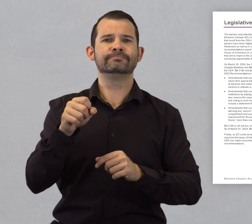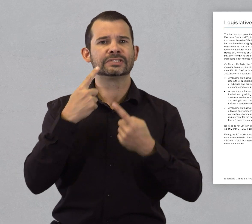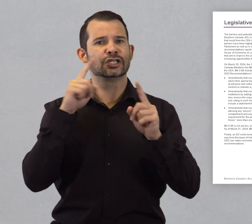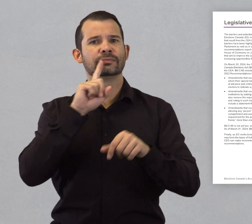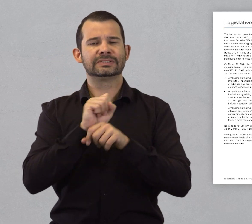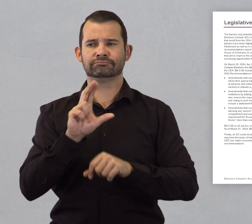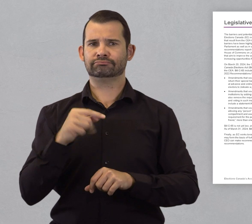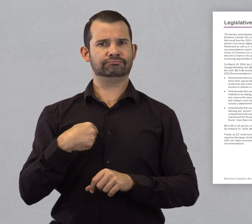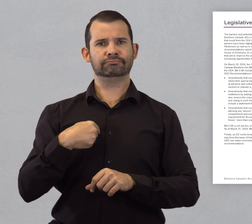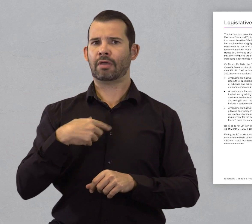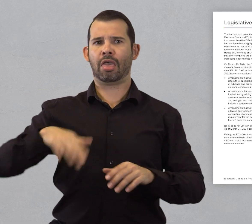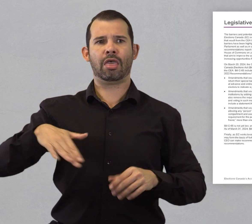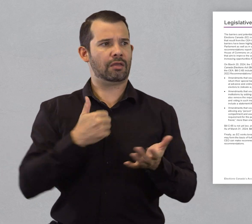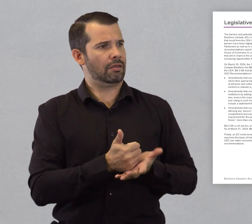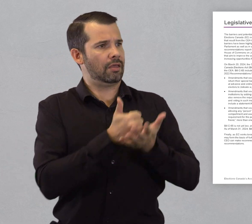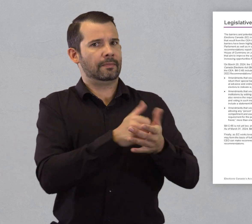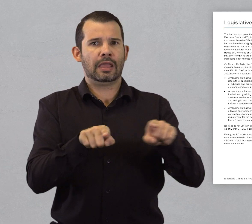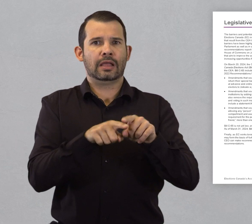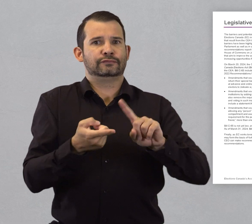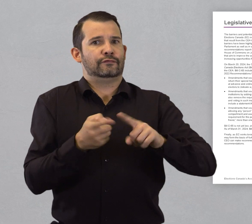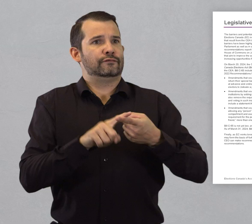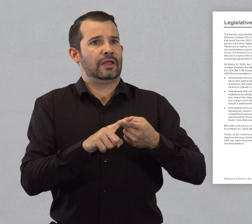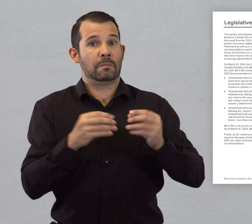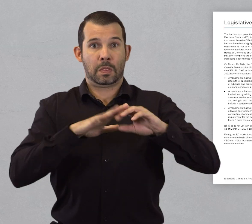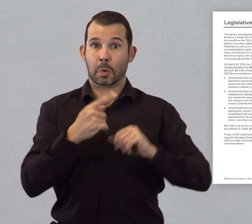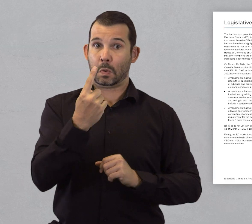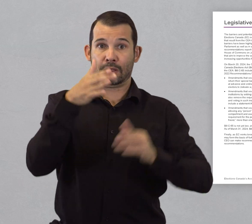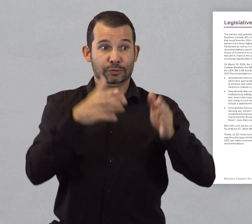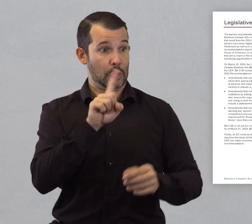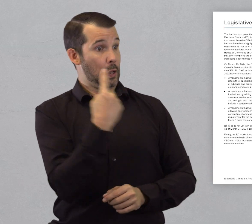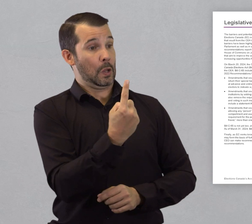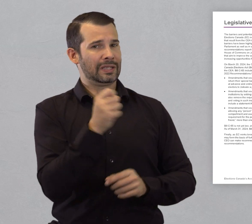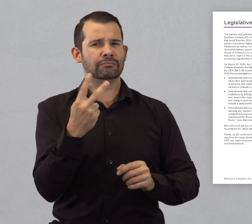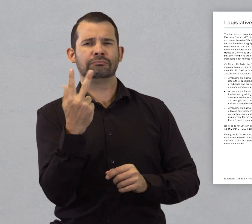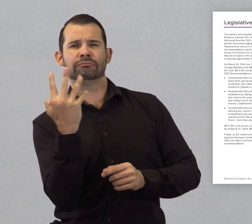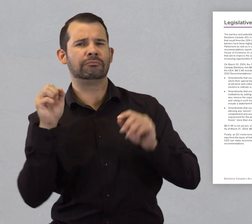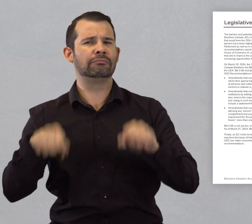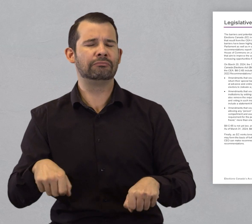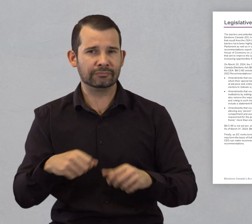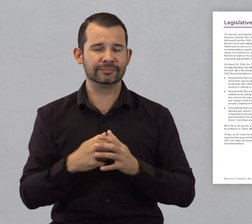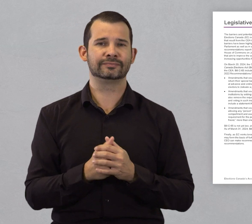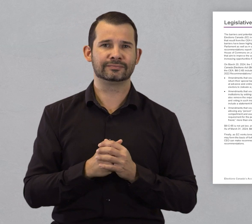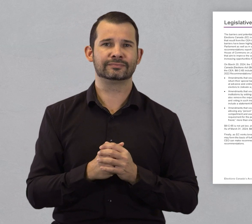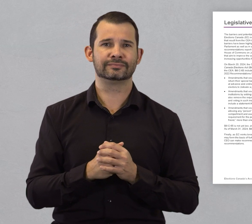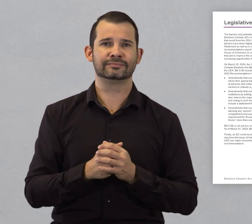declare that they have not assisted, “as a friend,” more than one person to vote.